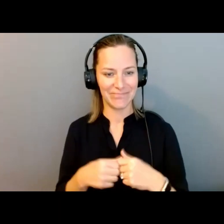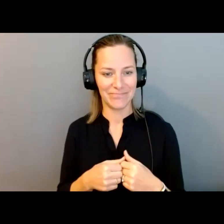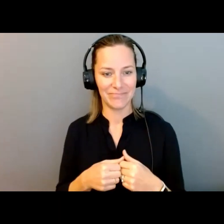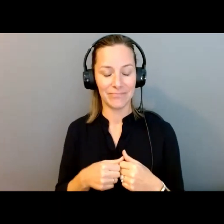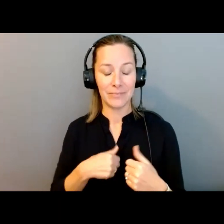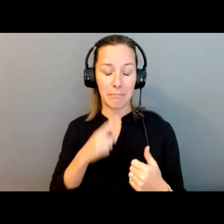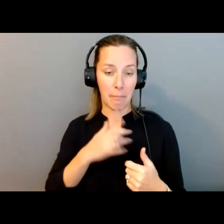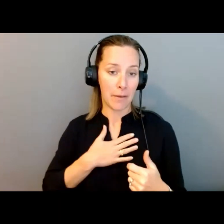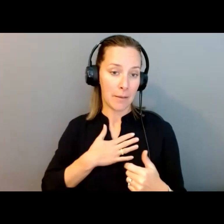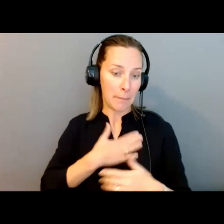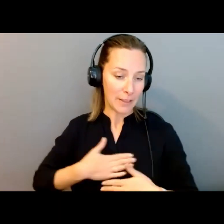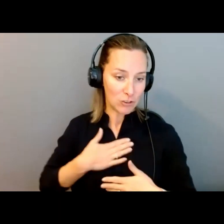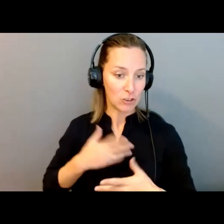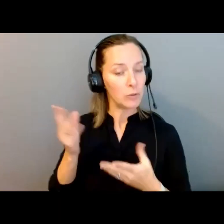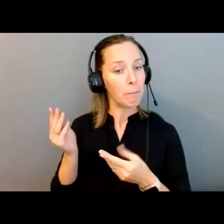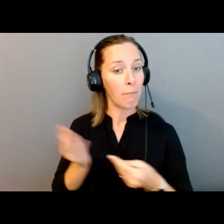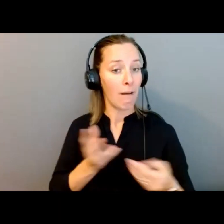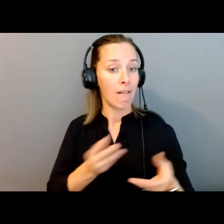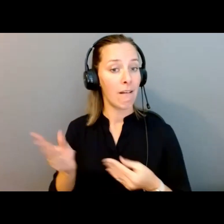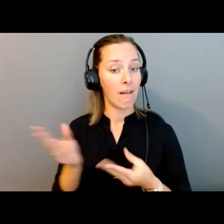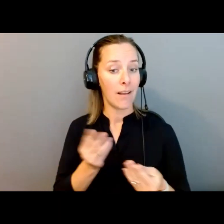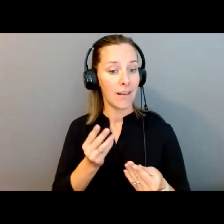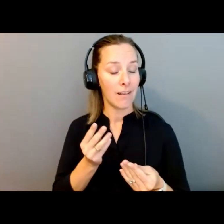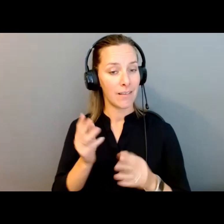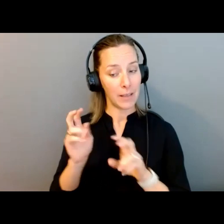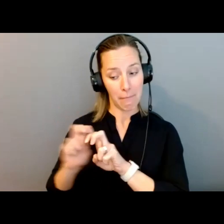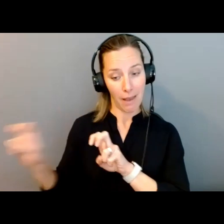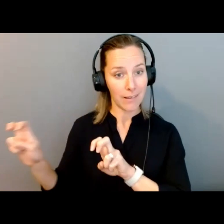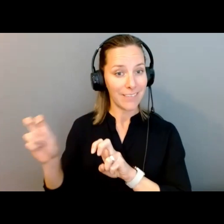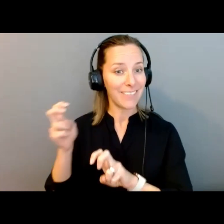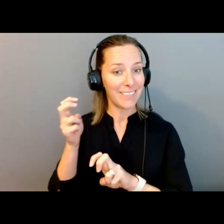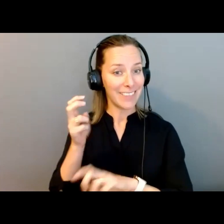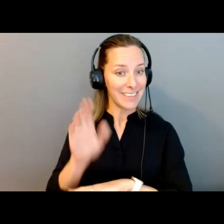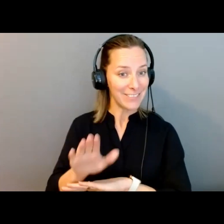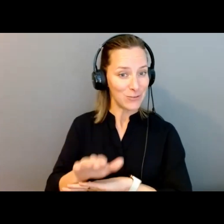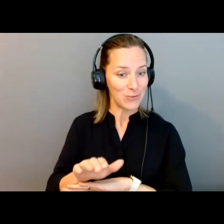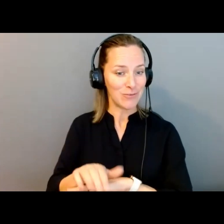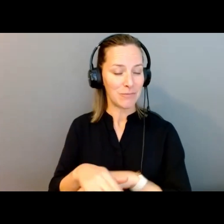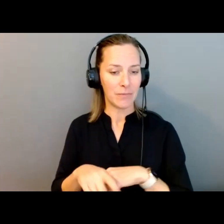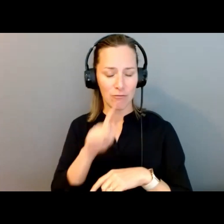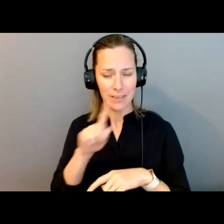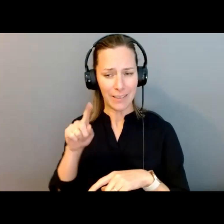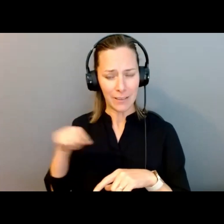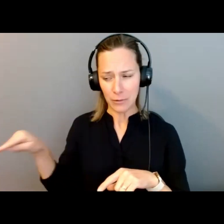pleasure of moderating this talk with some really excellent experts in our field.